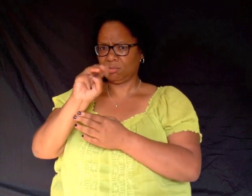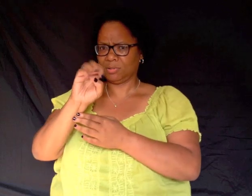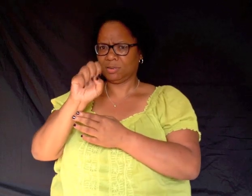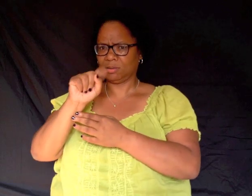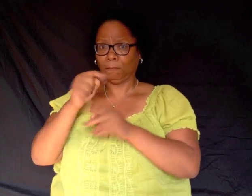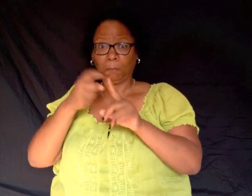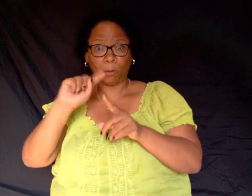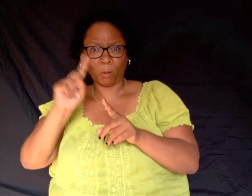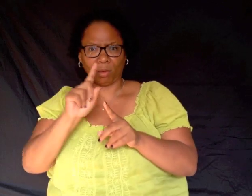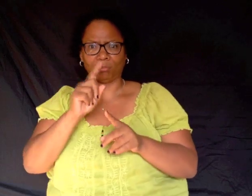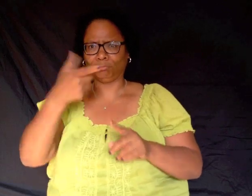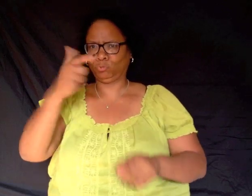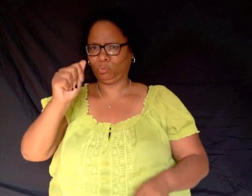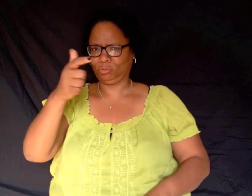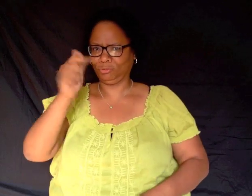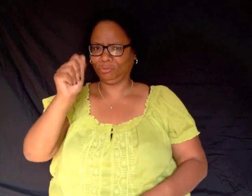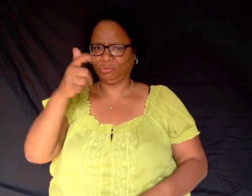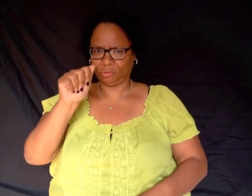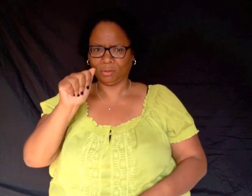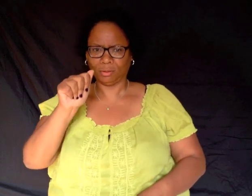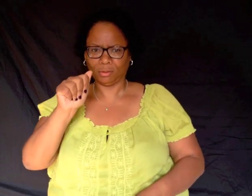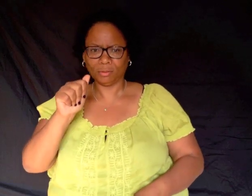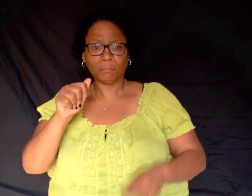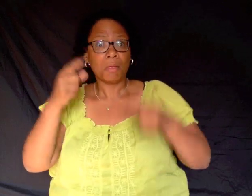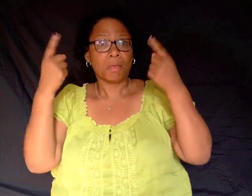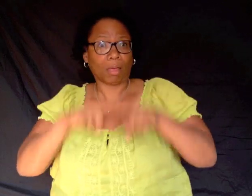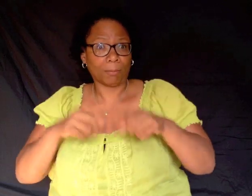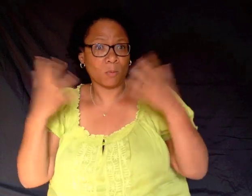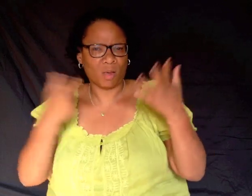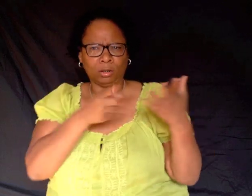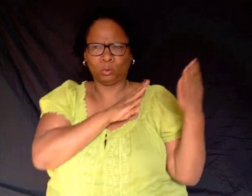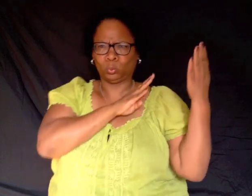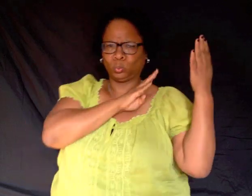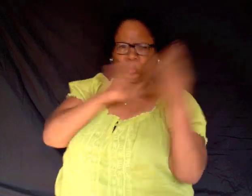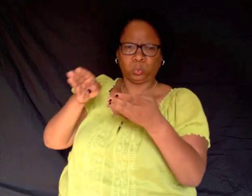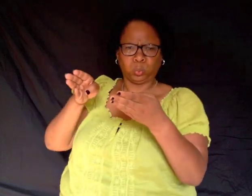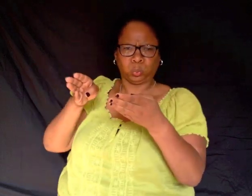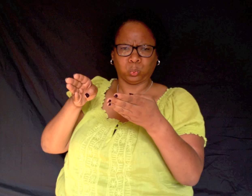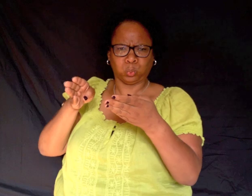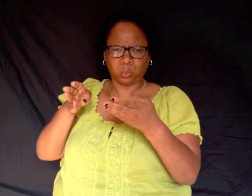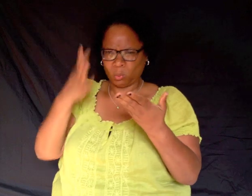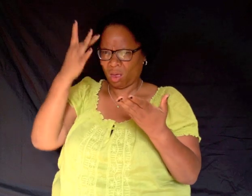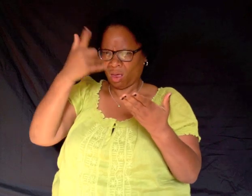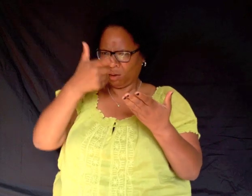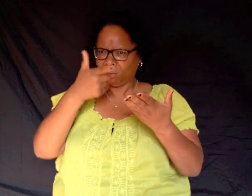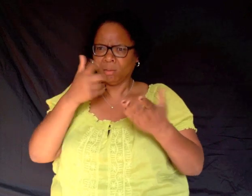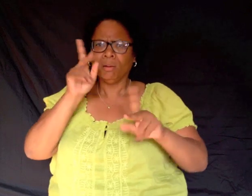from Georgia - Olmstead brought a lawsuit because